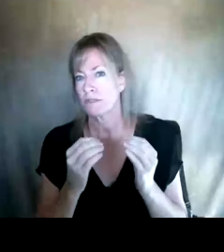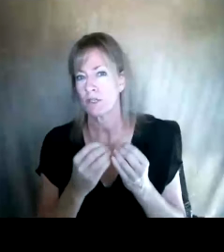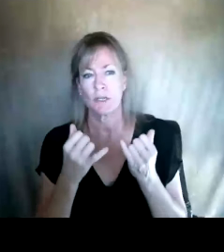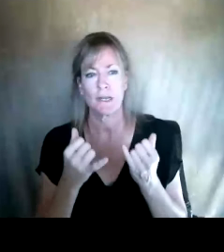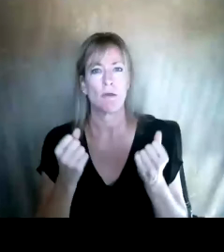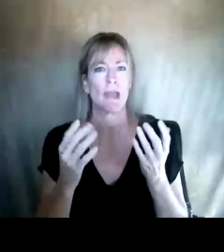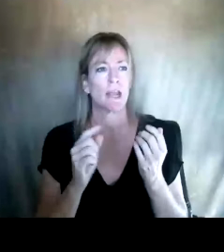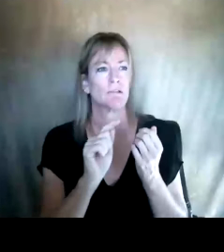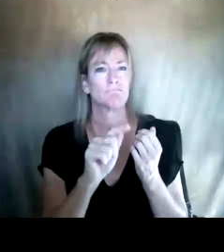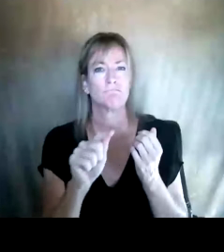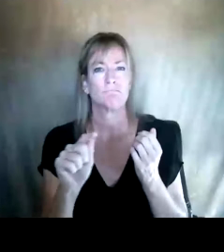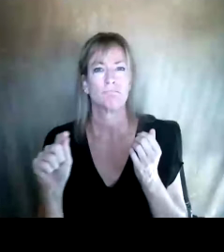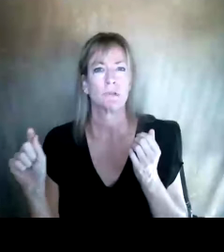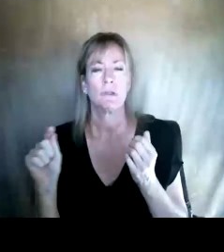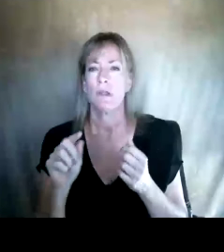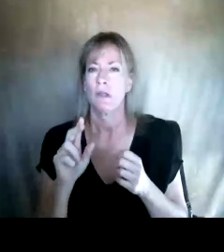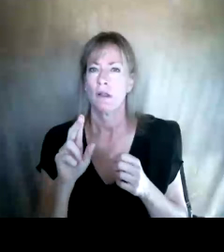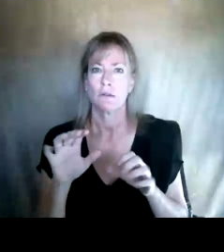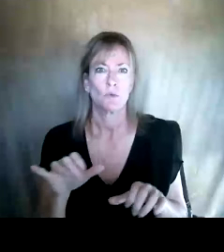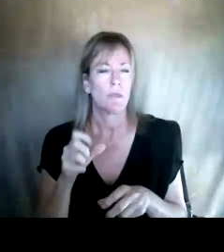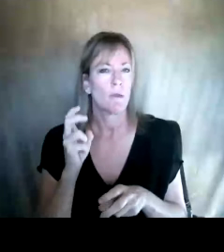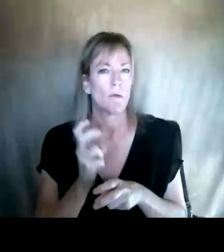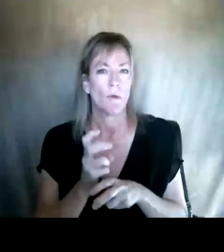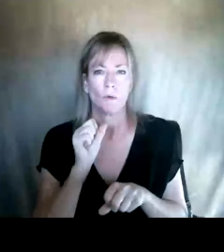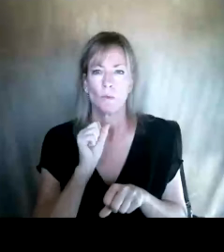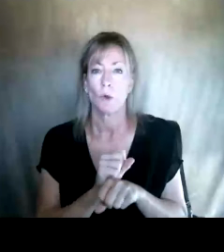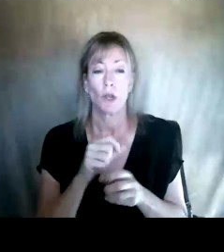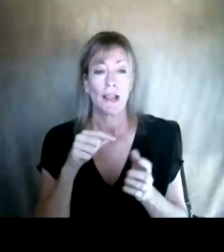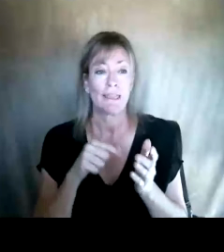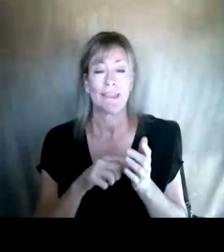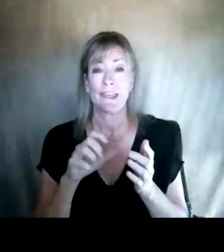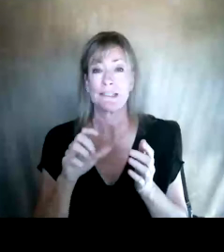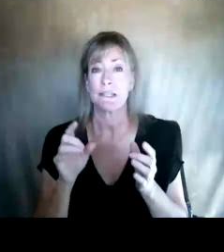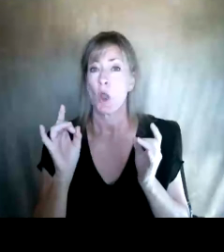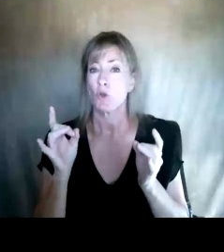DOING THIS HARD WORK. THIS CRISIS IS THE MOST REWARDING, BUT IT